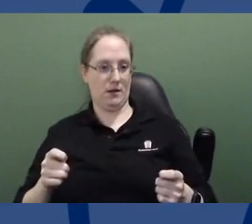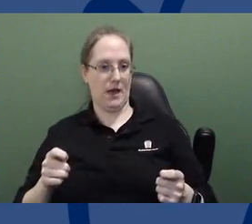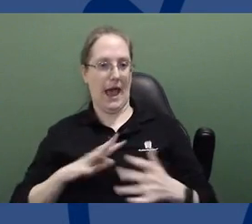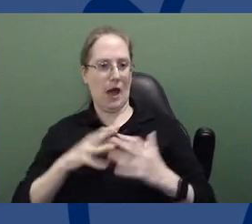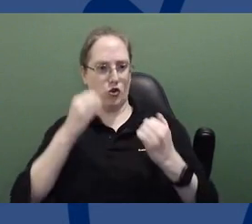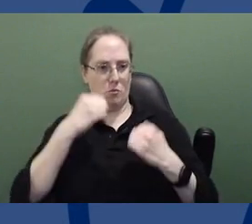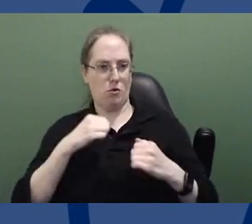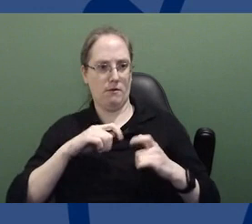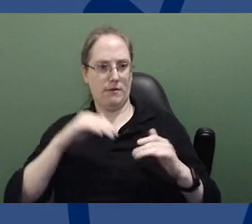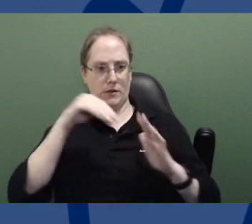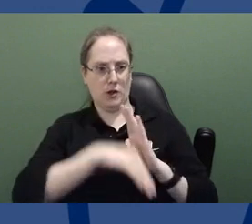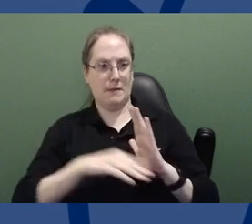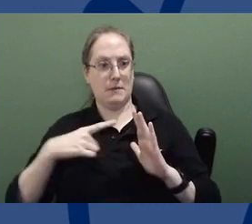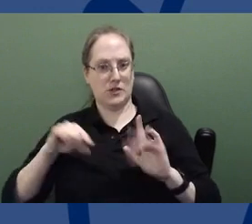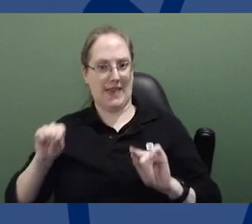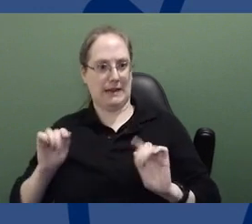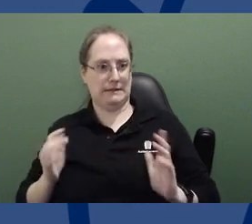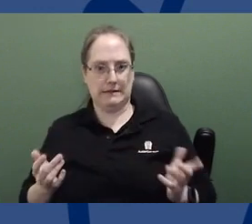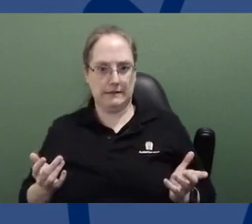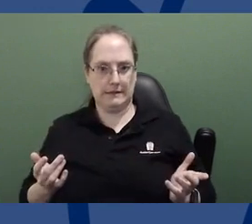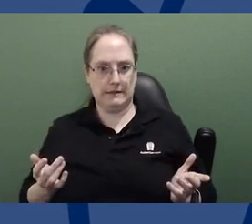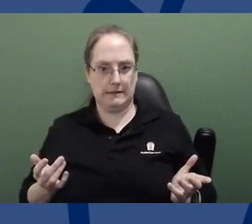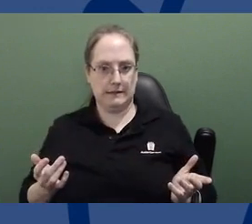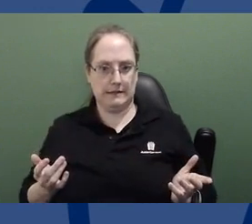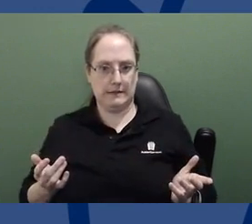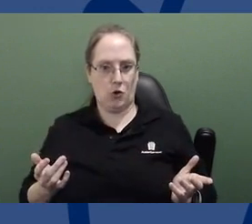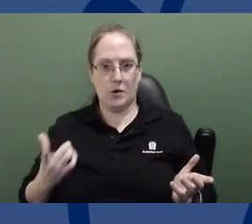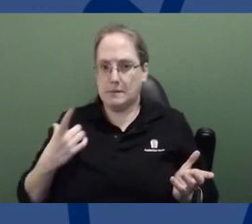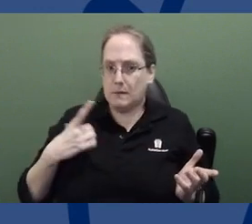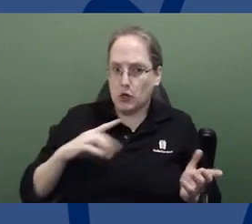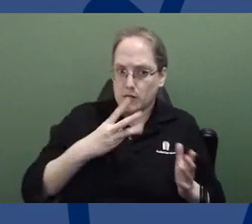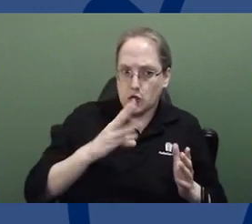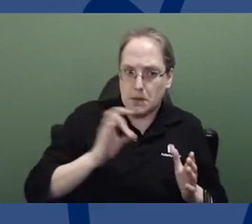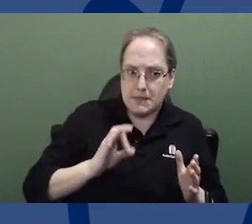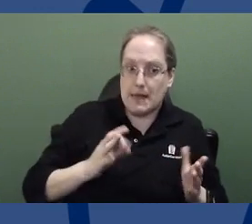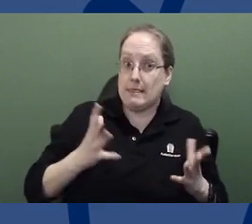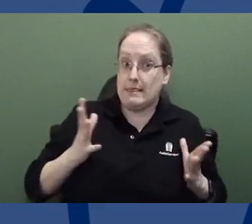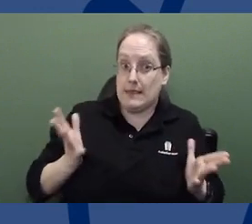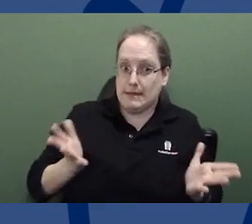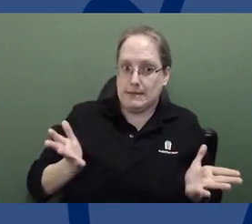Or is the evidence that there's 30 per cent decline enough.